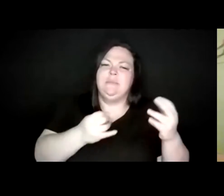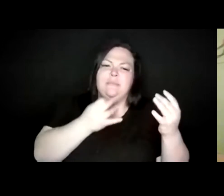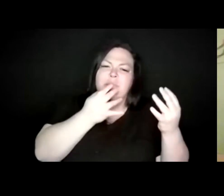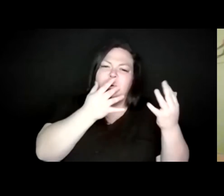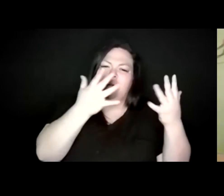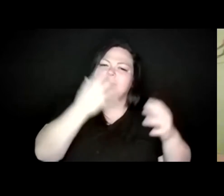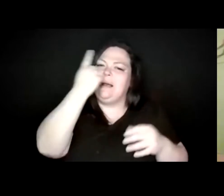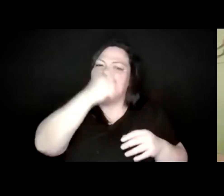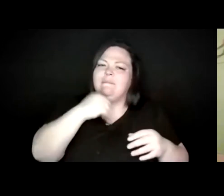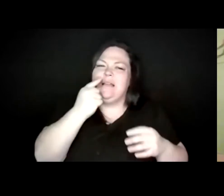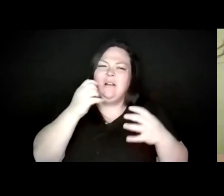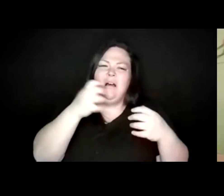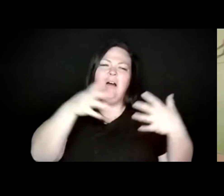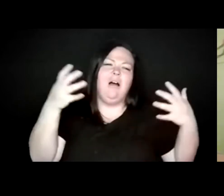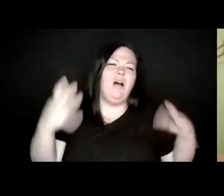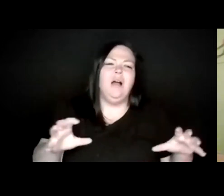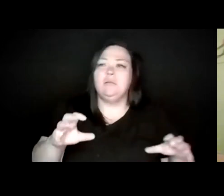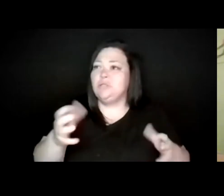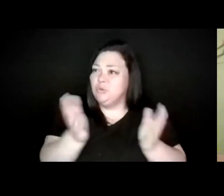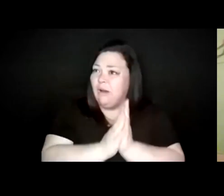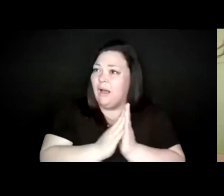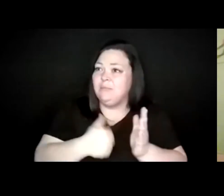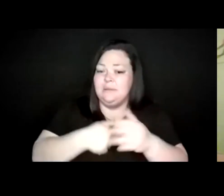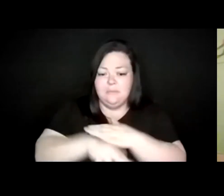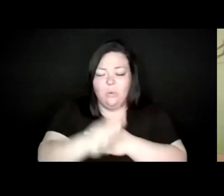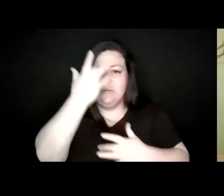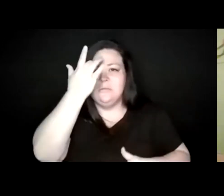fire and you ask me why I was born so sick. The drought